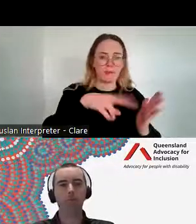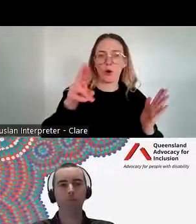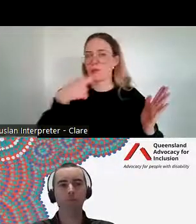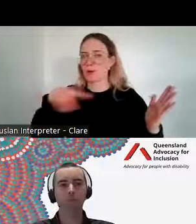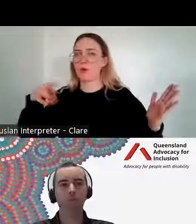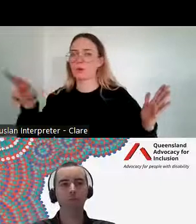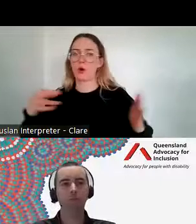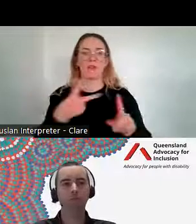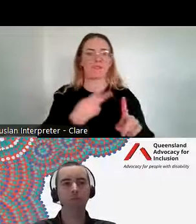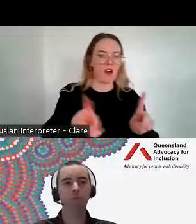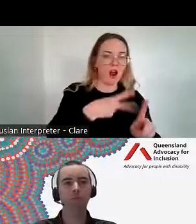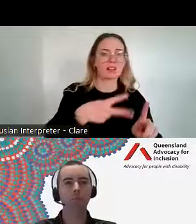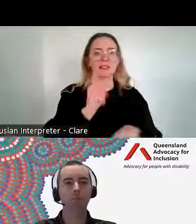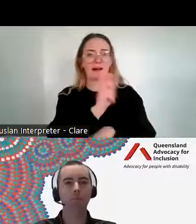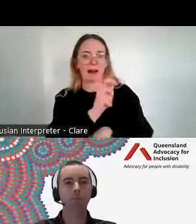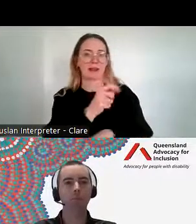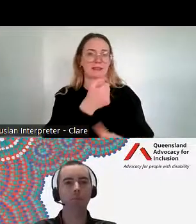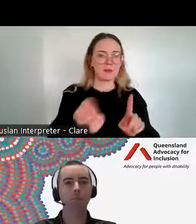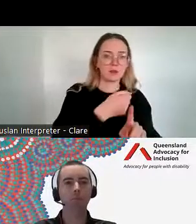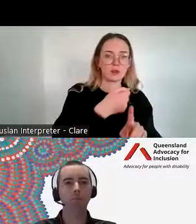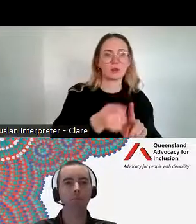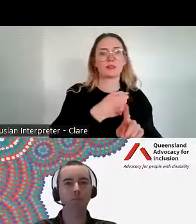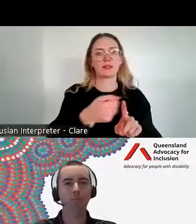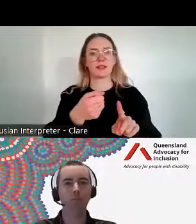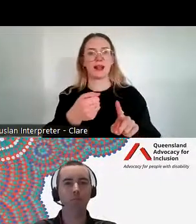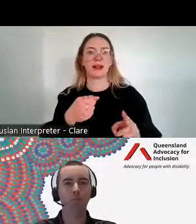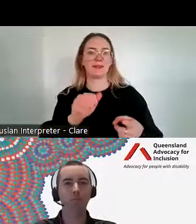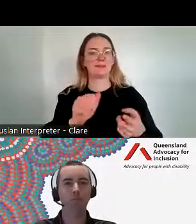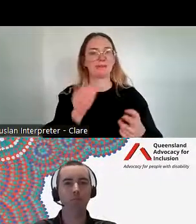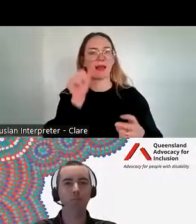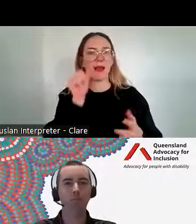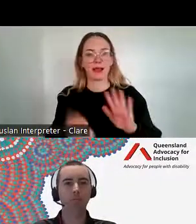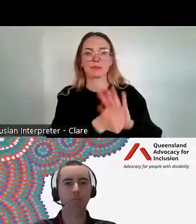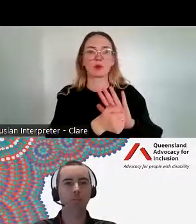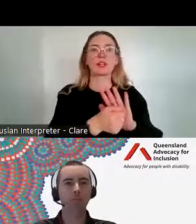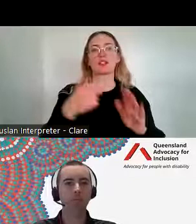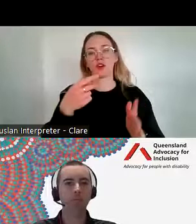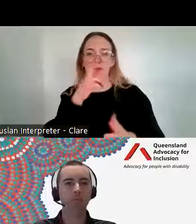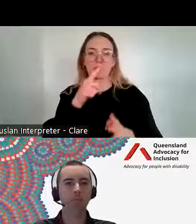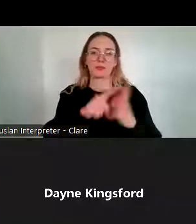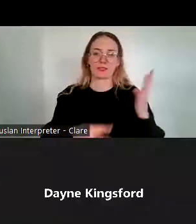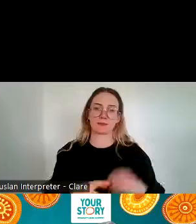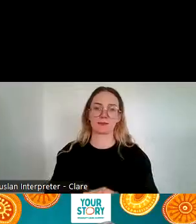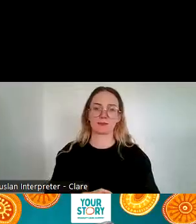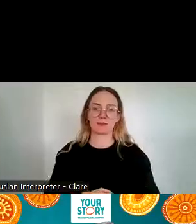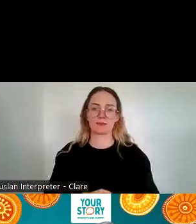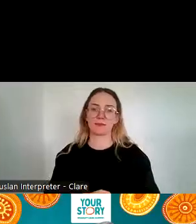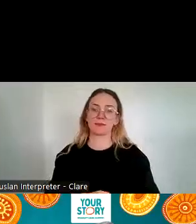the neglect, abuse and exploitation of people with disability. The Royal Commission is investigating